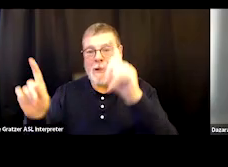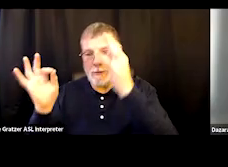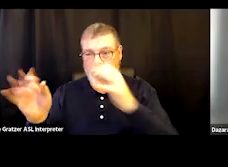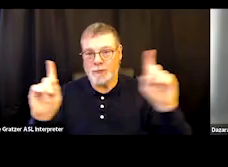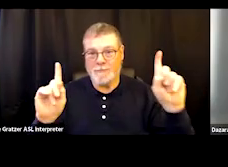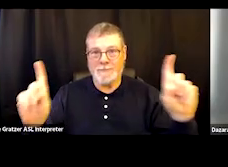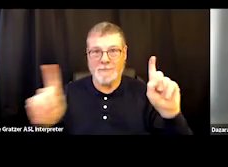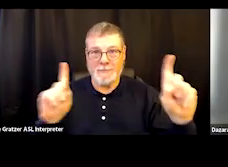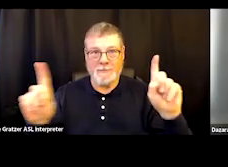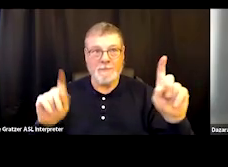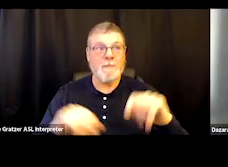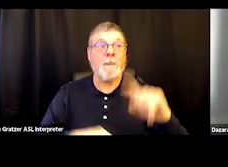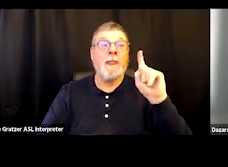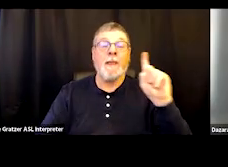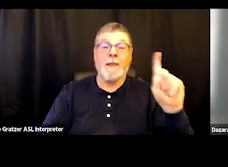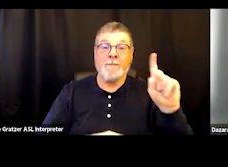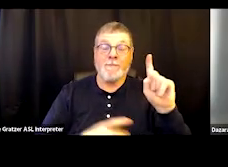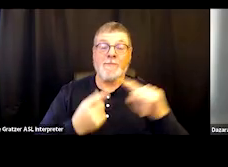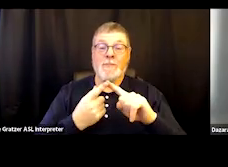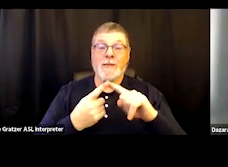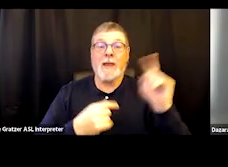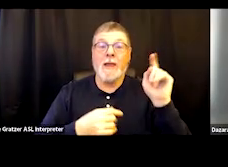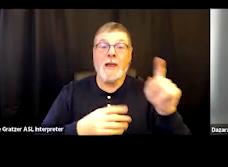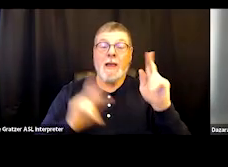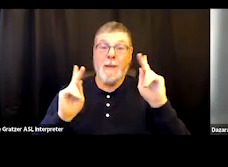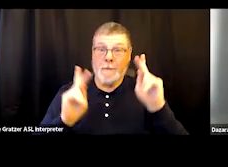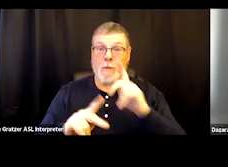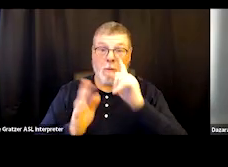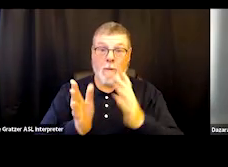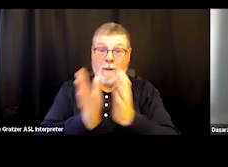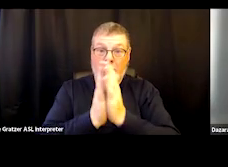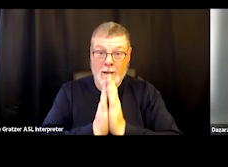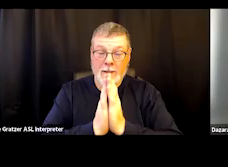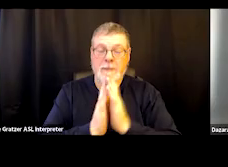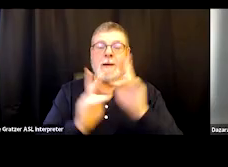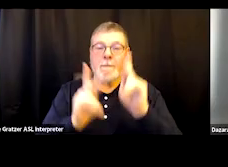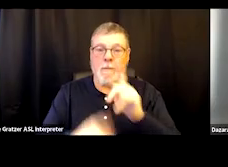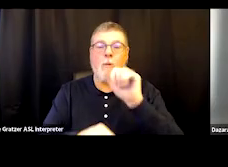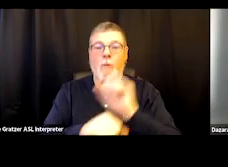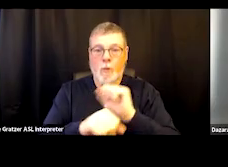So in step one, the question that's asked is, is the per person working at SGA?